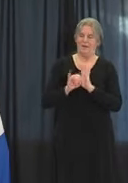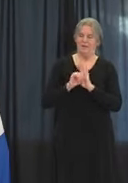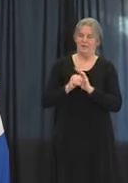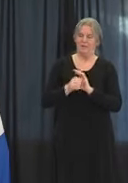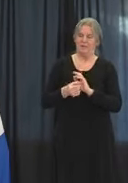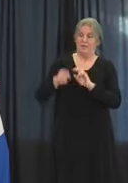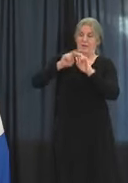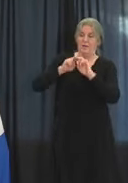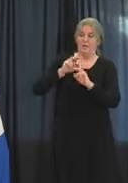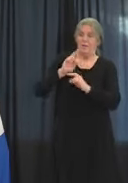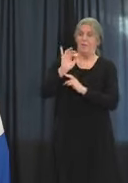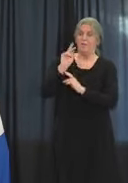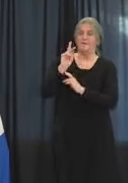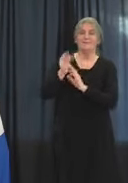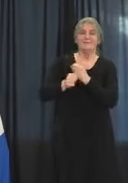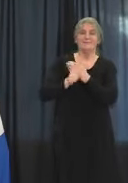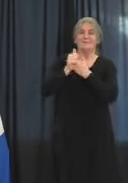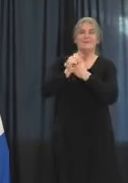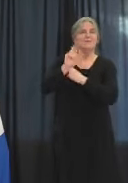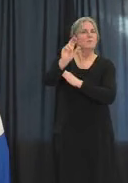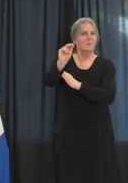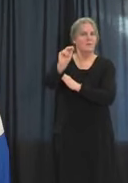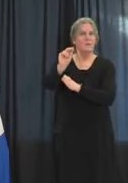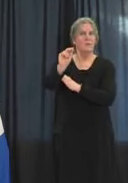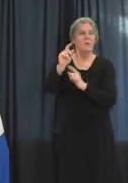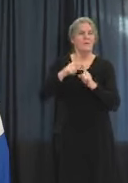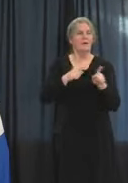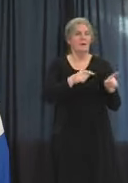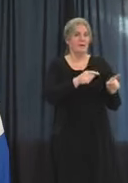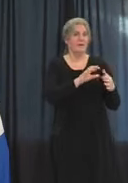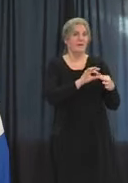risk consideration today. We are just making sure, as Dr